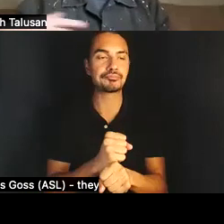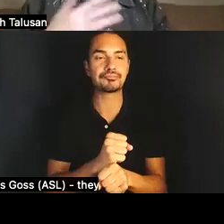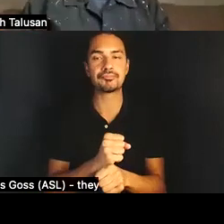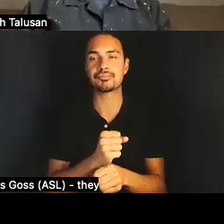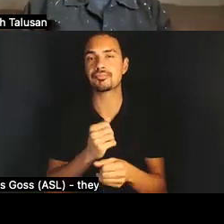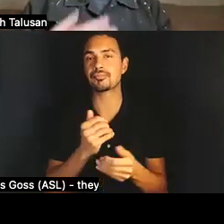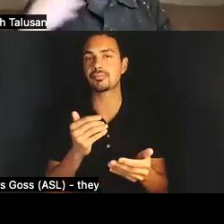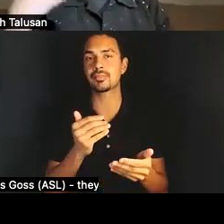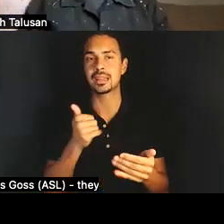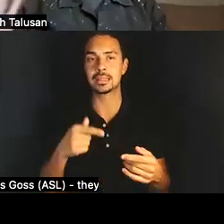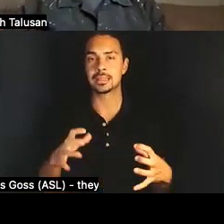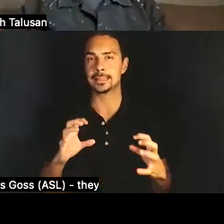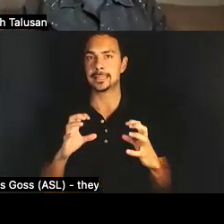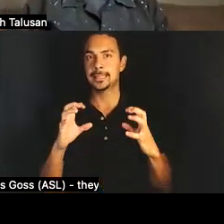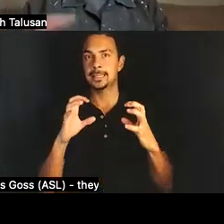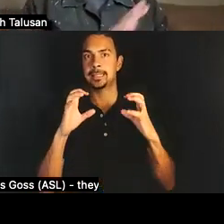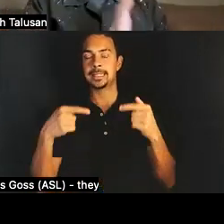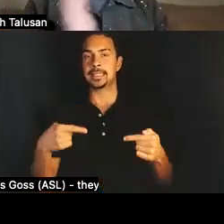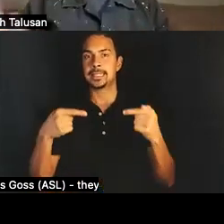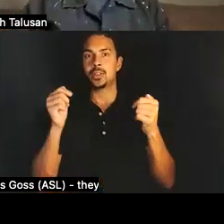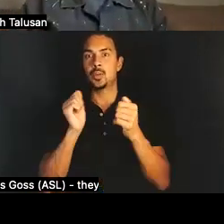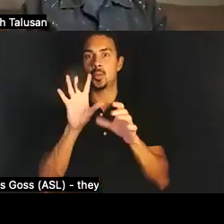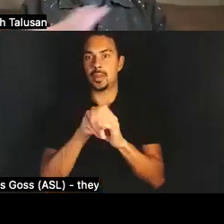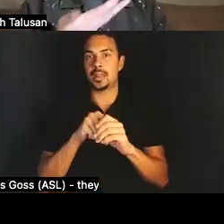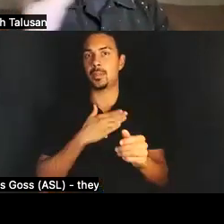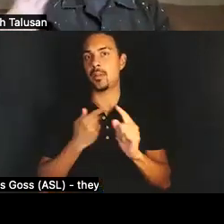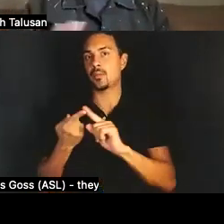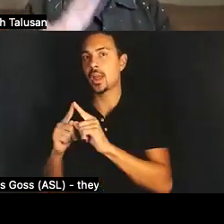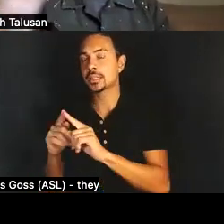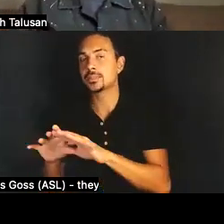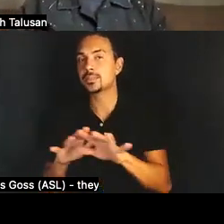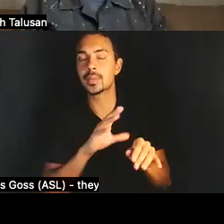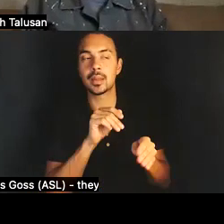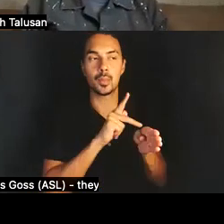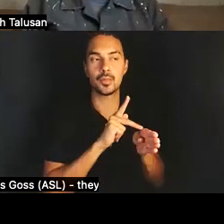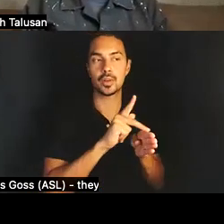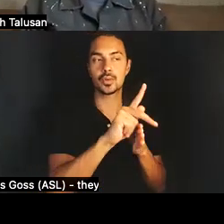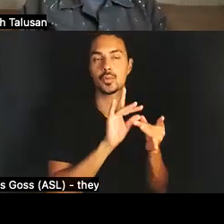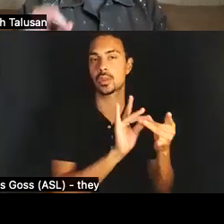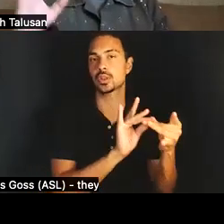and making my relationships with people low stress, not creating – not creating tensions within my friendship